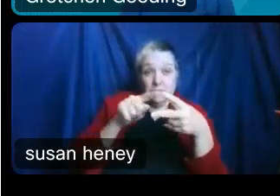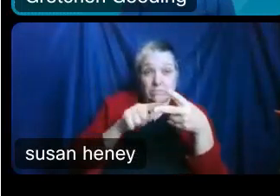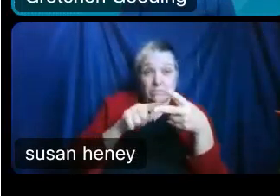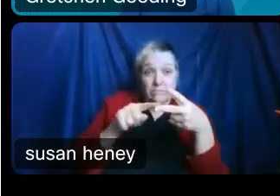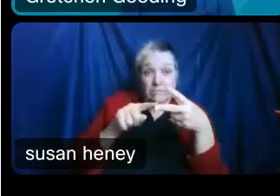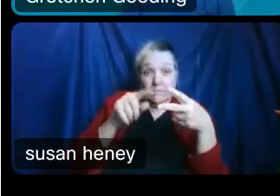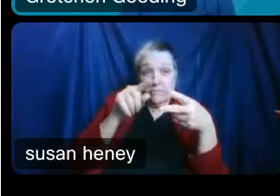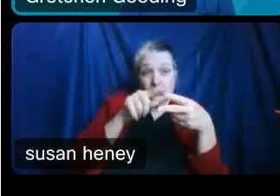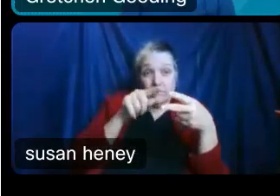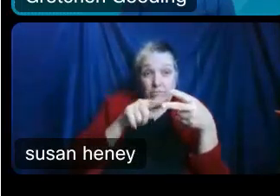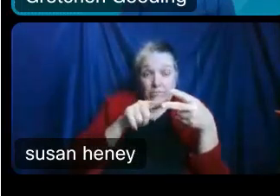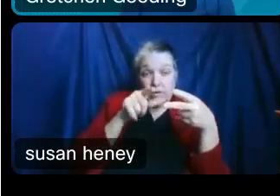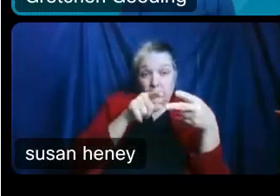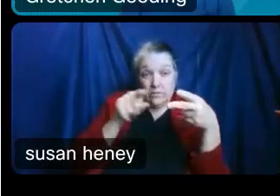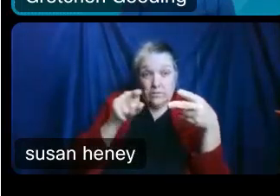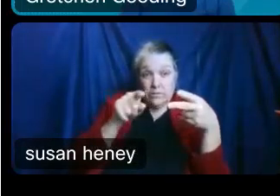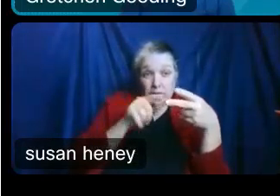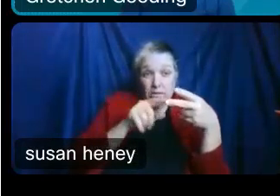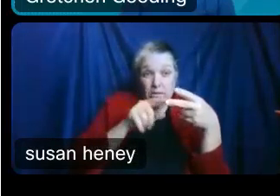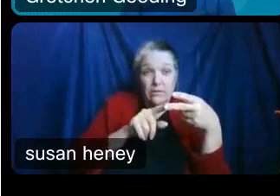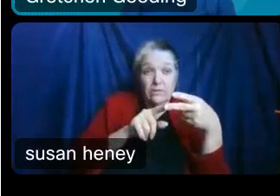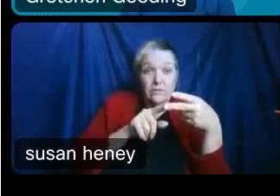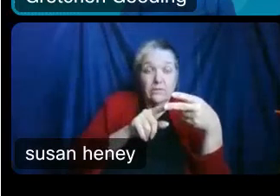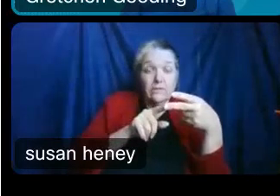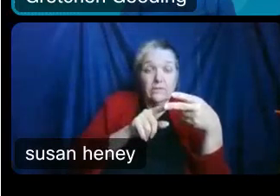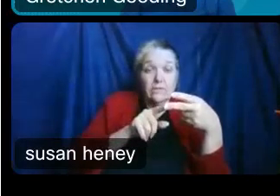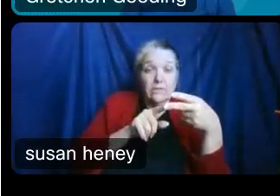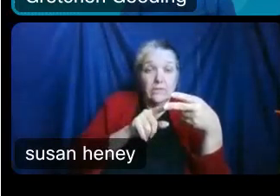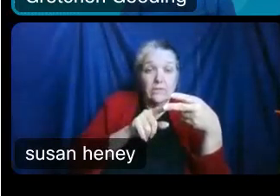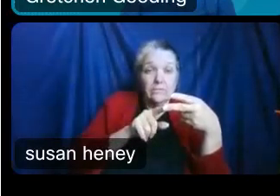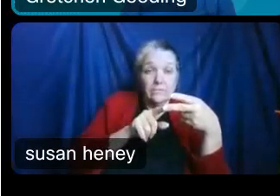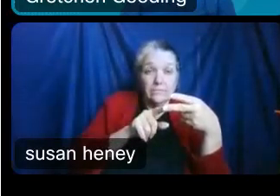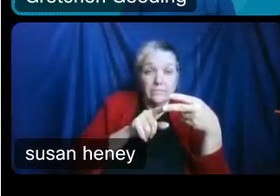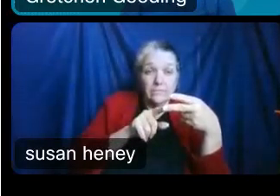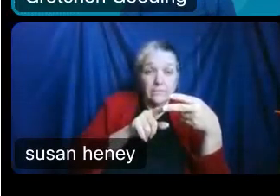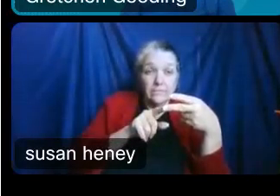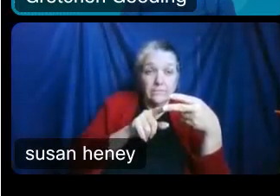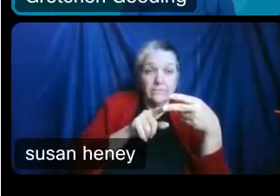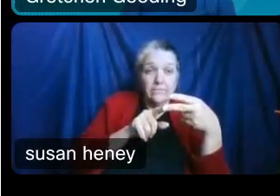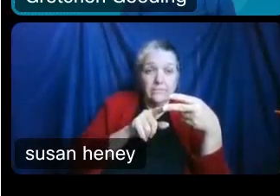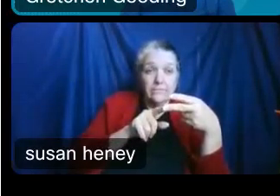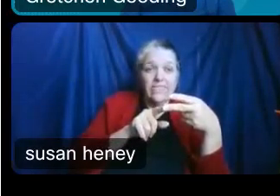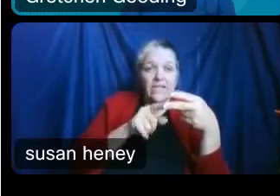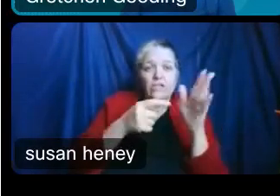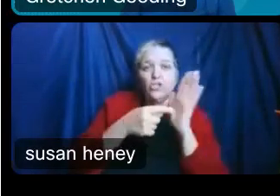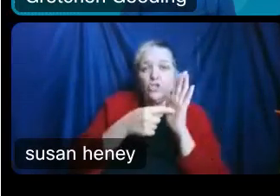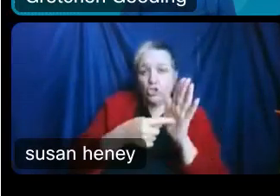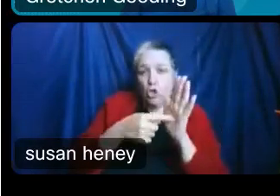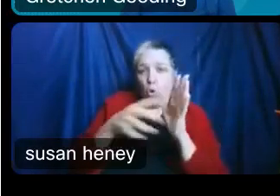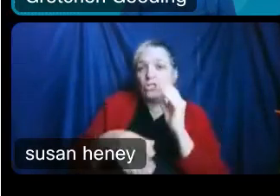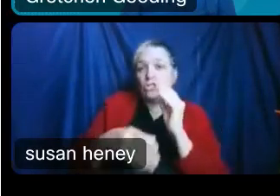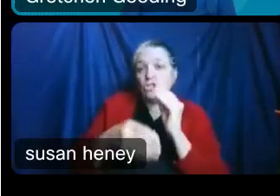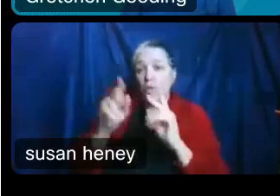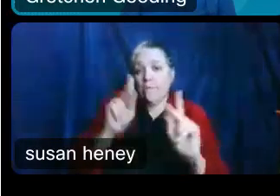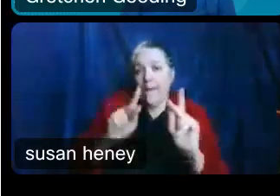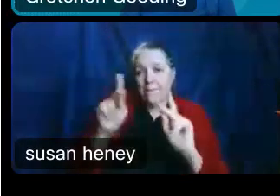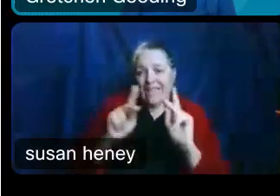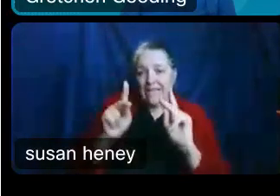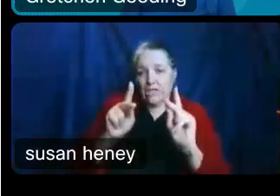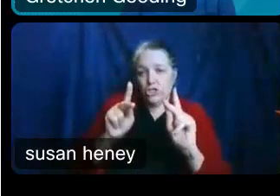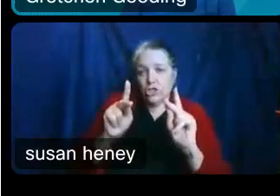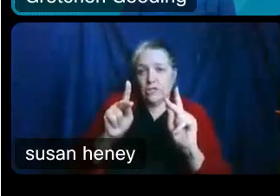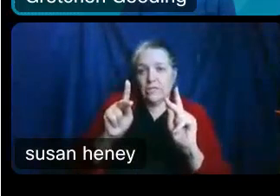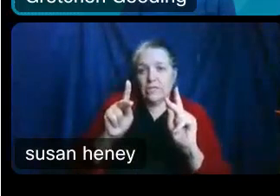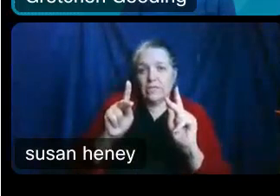through I, and B250778 through I show the total population by tenure, average household